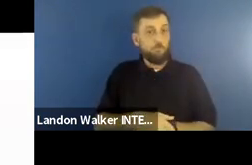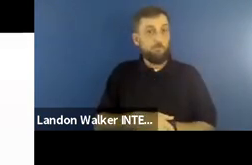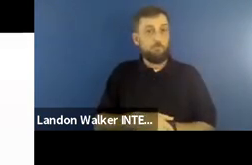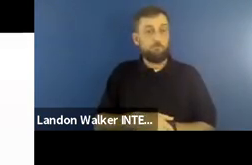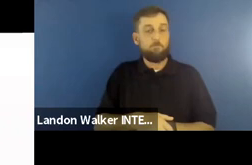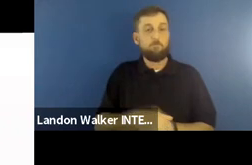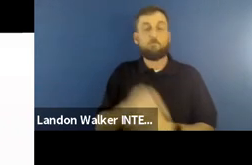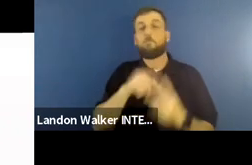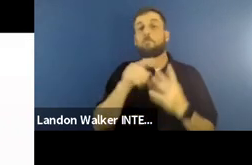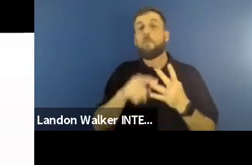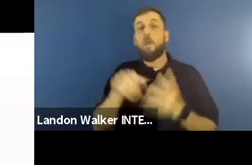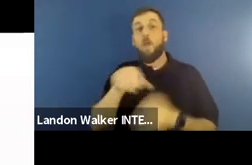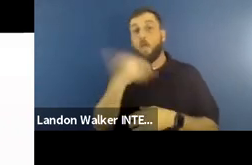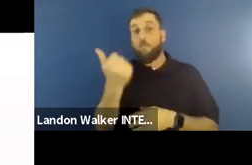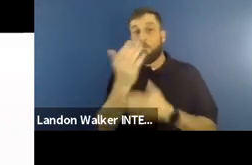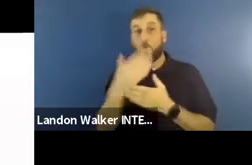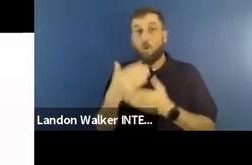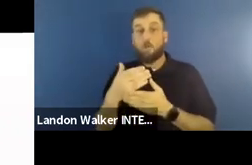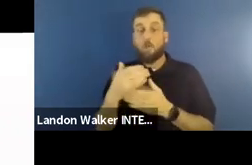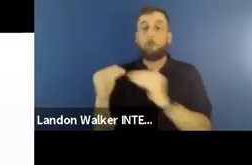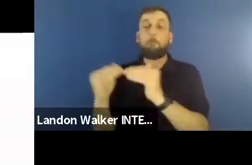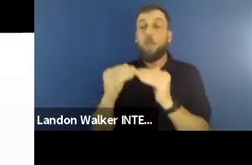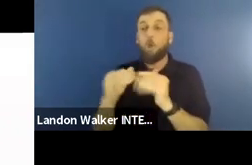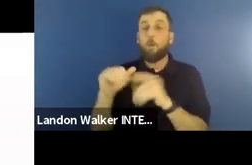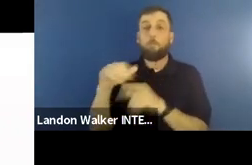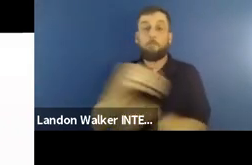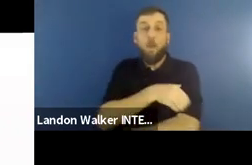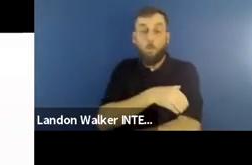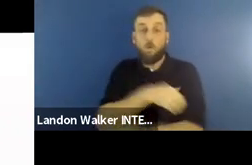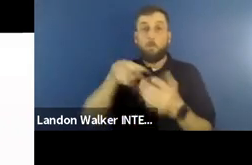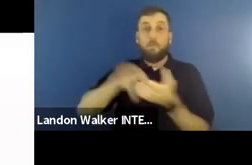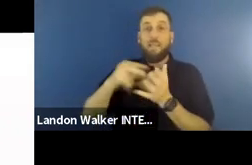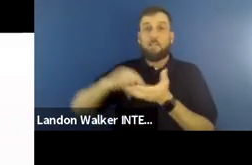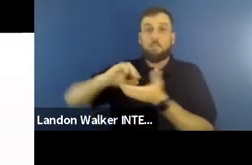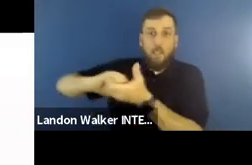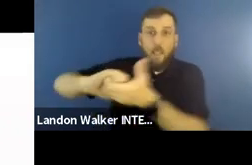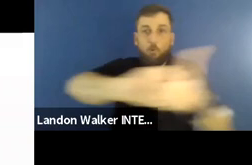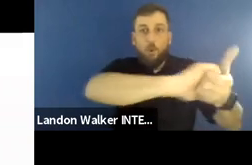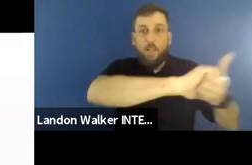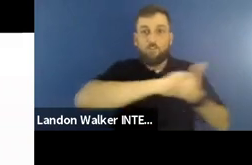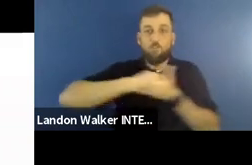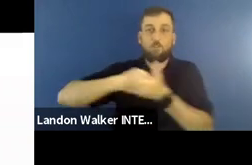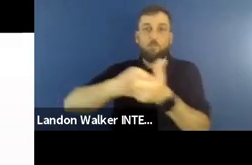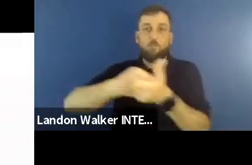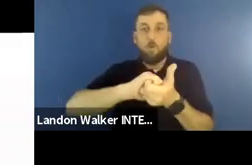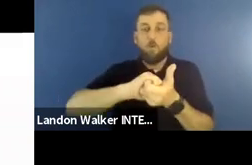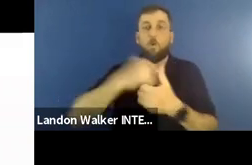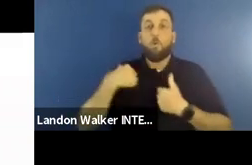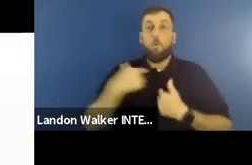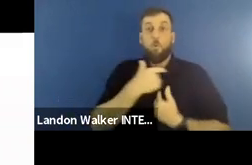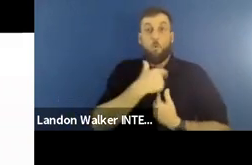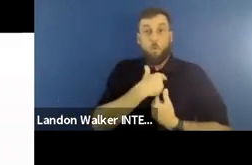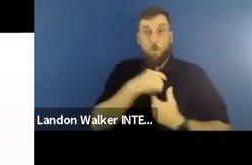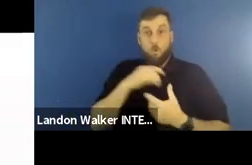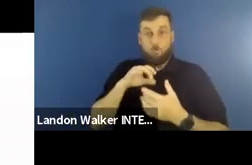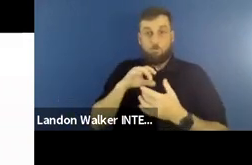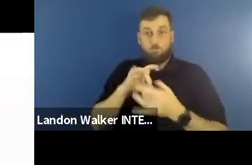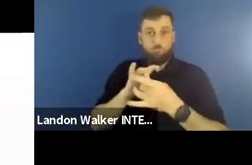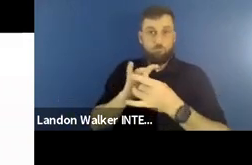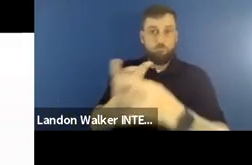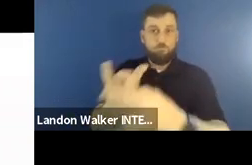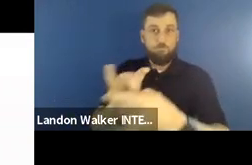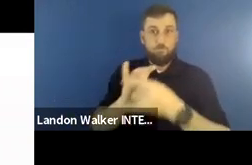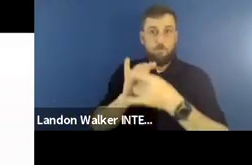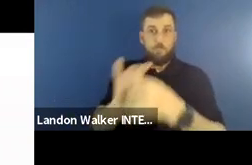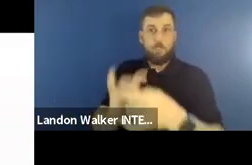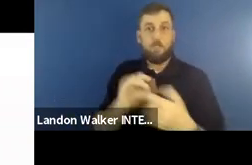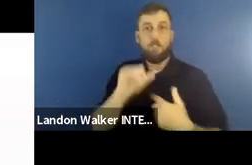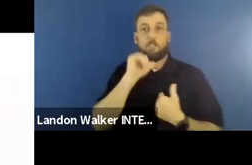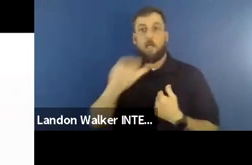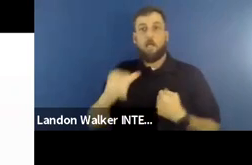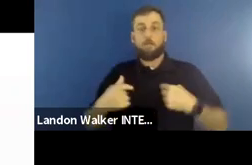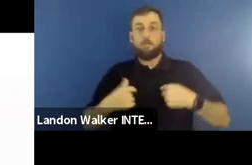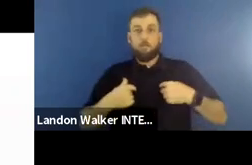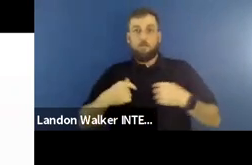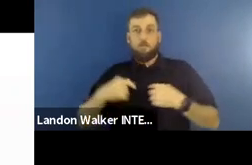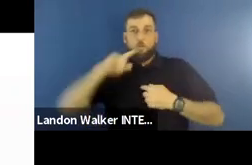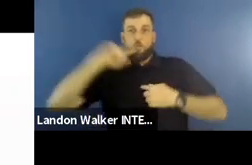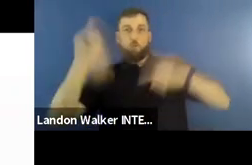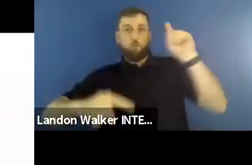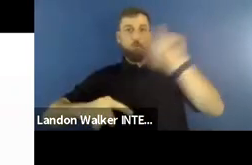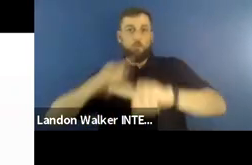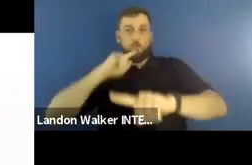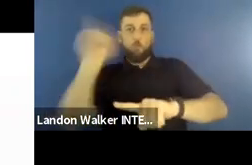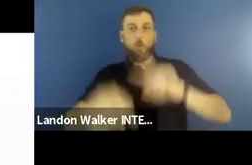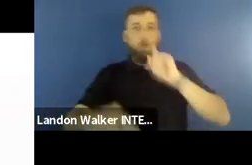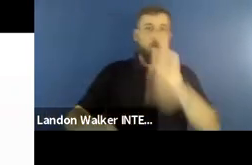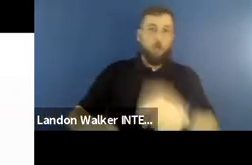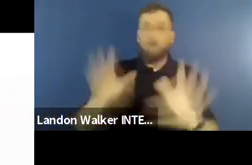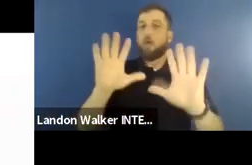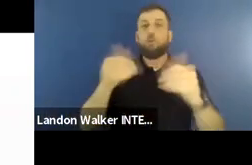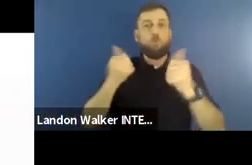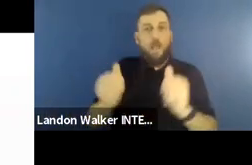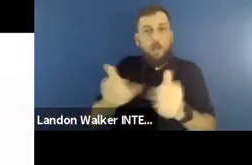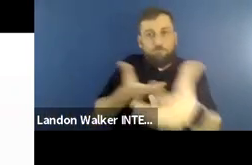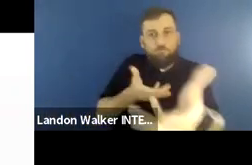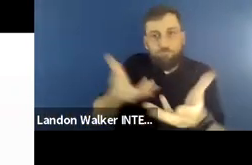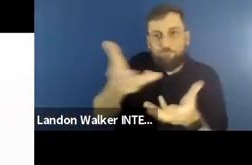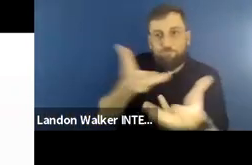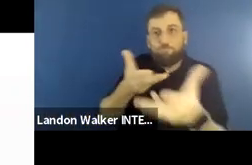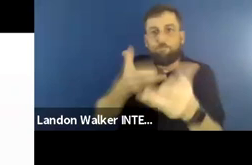So another aspects of peer power practices just means that we're in collaboration so we do with you and not to you so whatever plan that you the individual comes in with, we try to work with them on figuring out what's the best course of action so coming